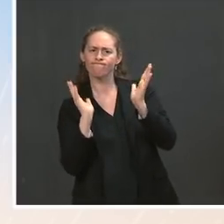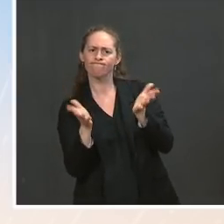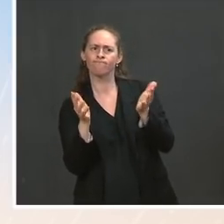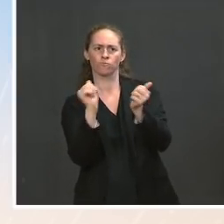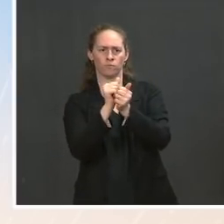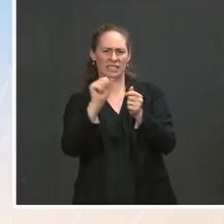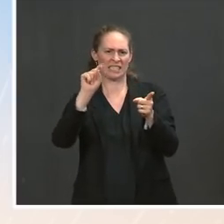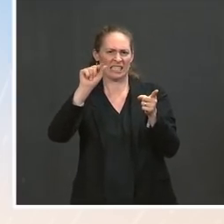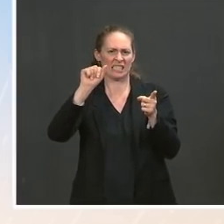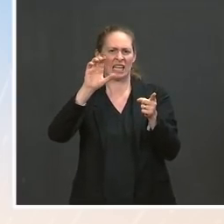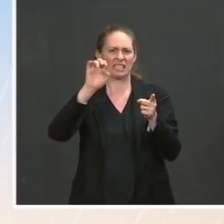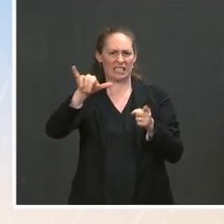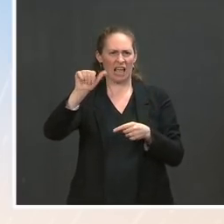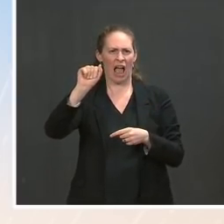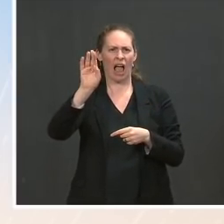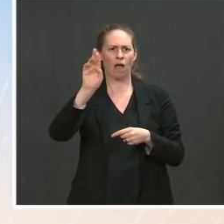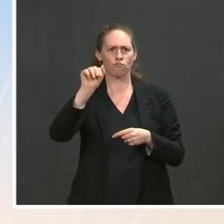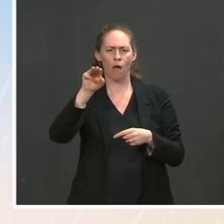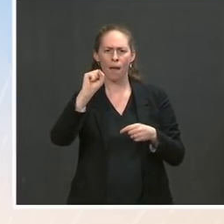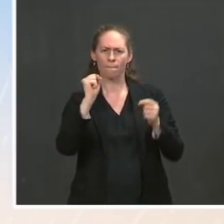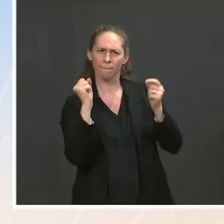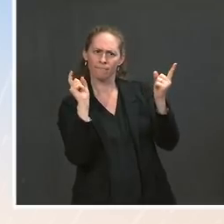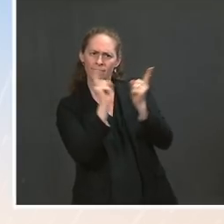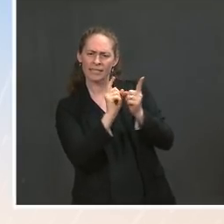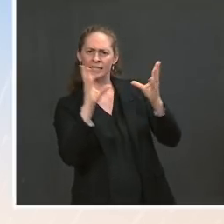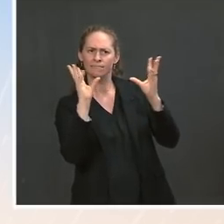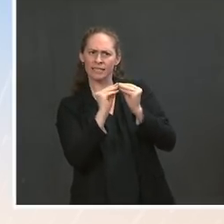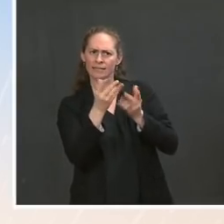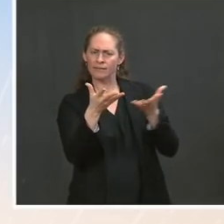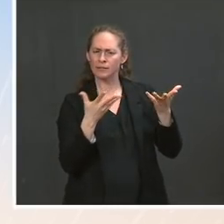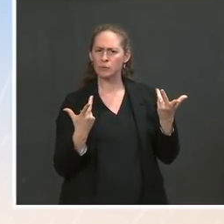on steps they can take. Obviously, there's a range of groups and organizations